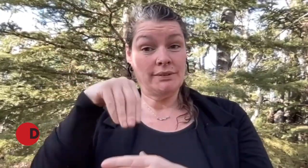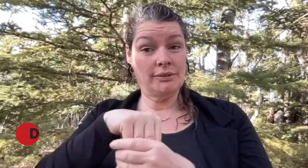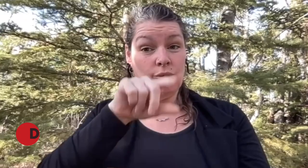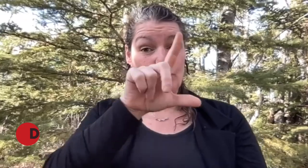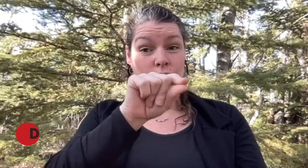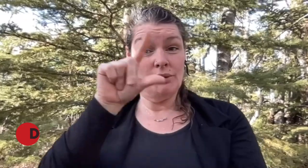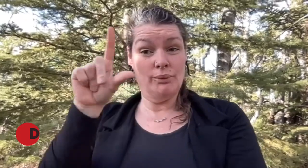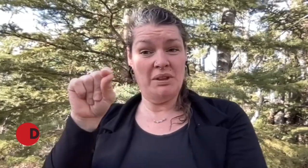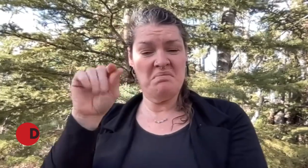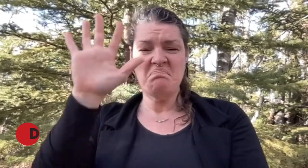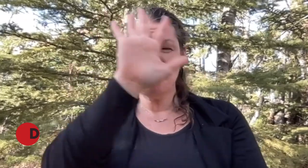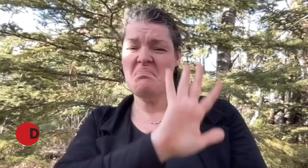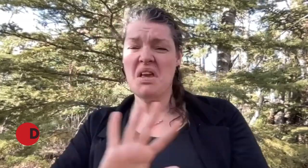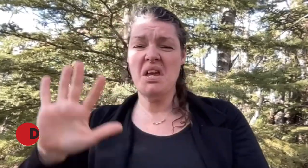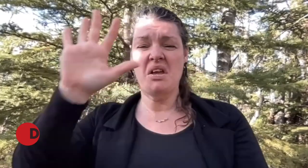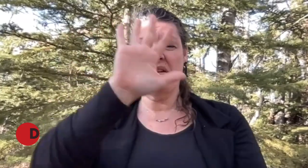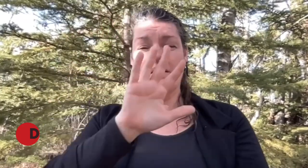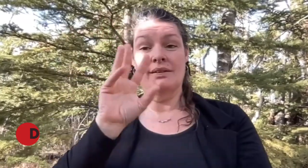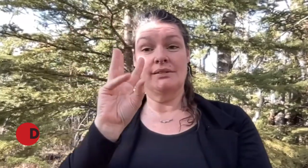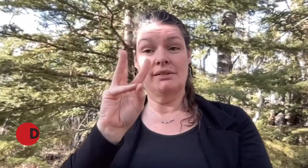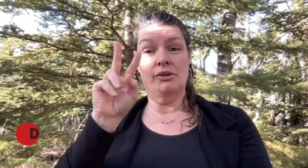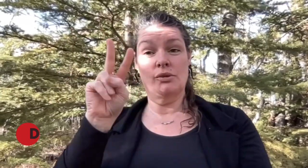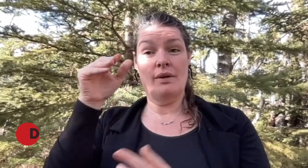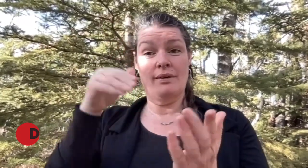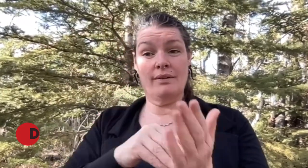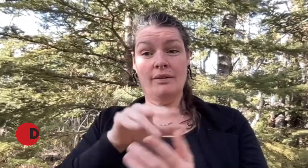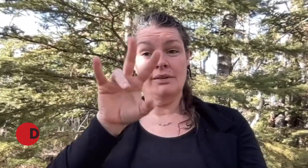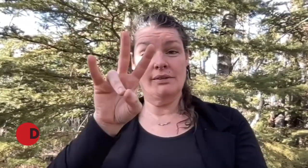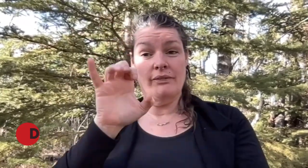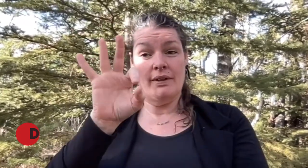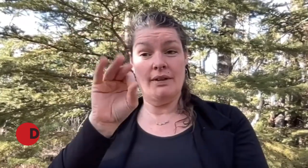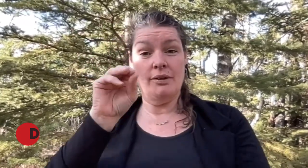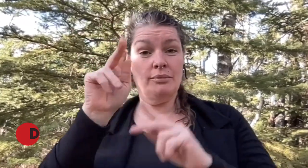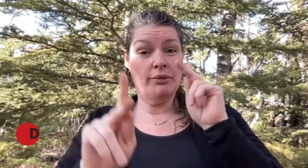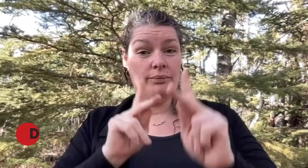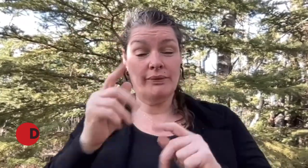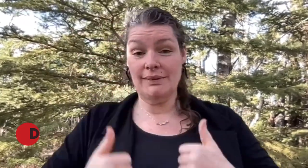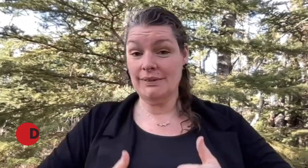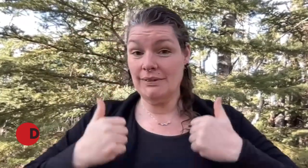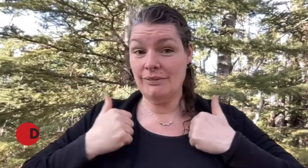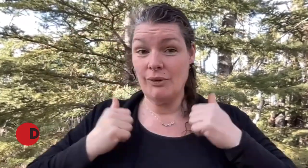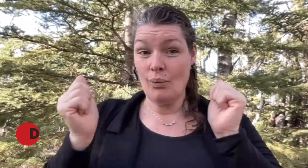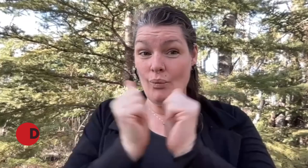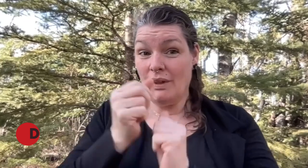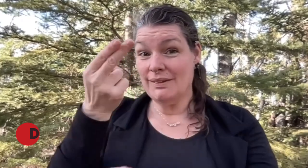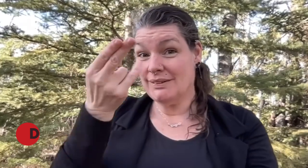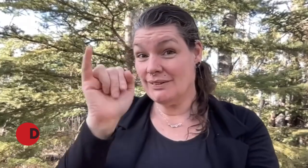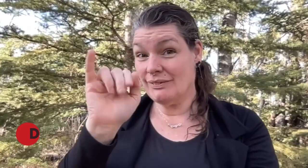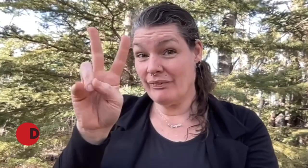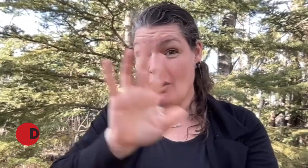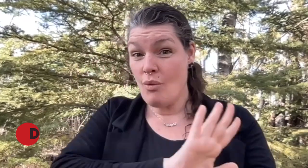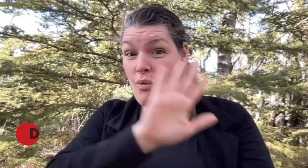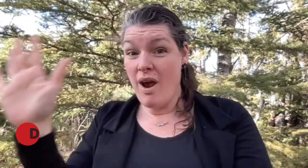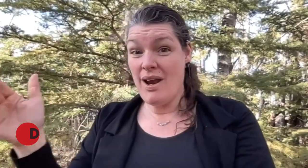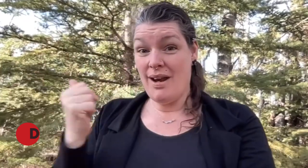approximately 62,790 people living with HIV in Canada.